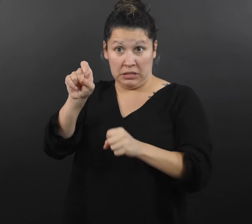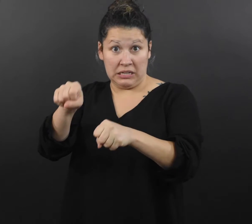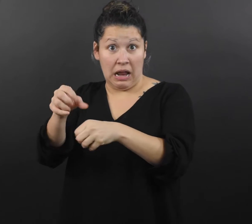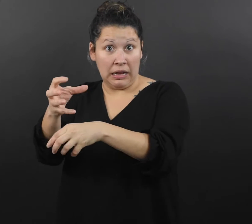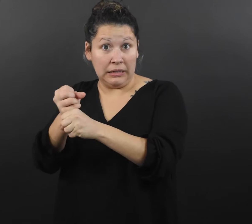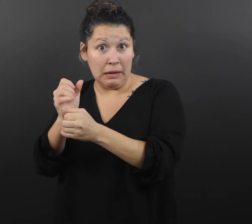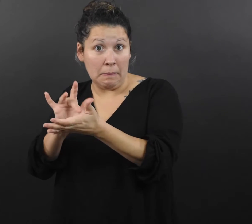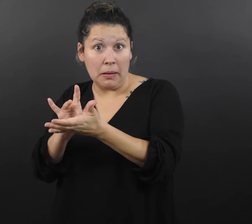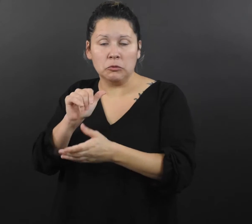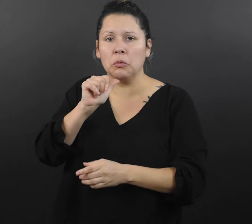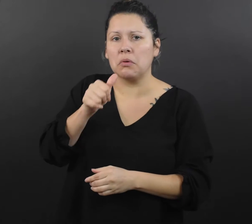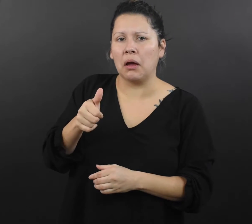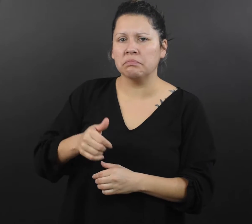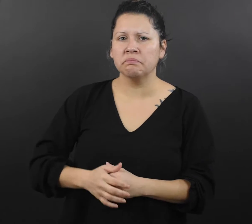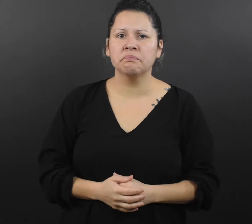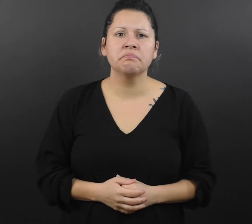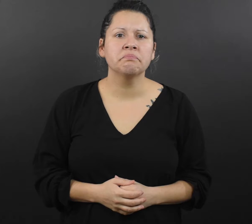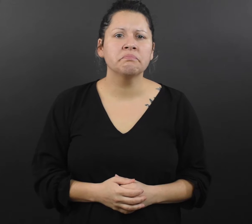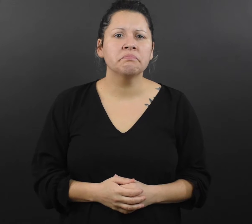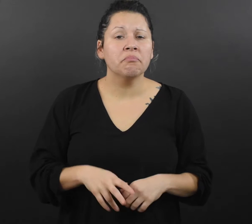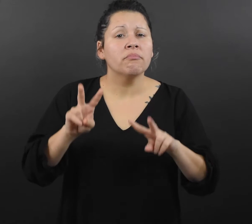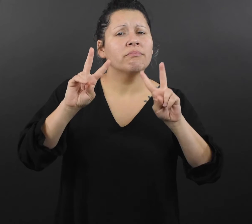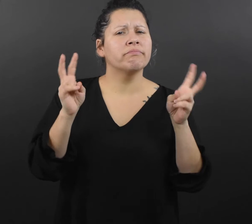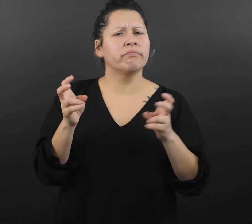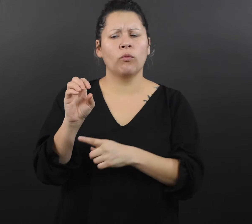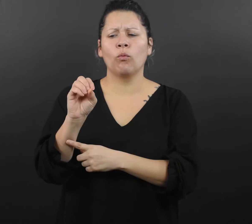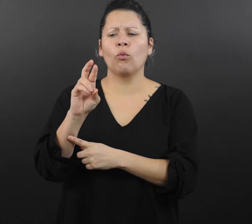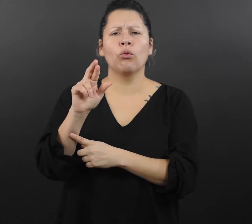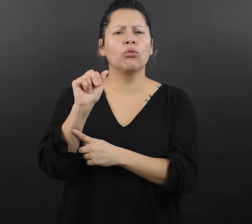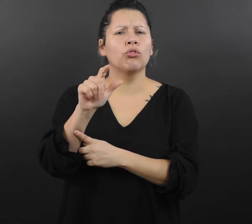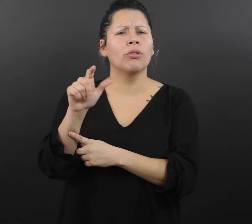provider at that facility.